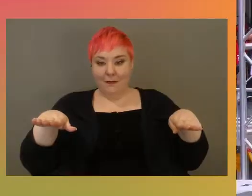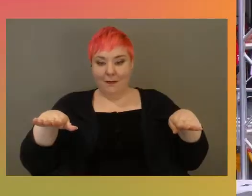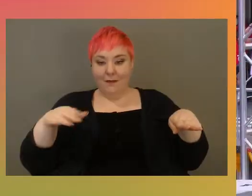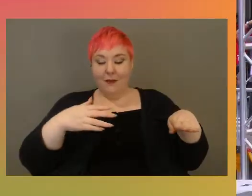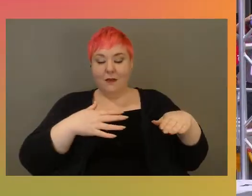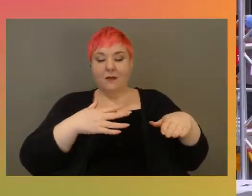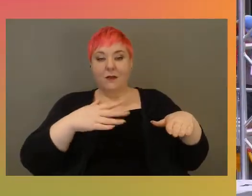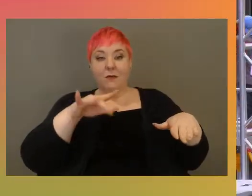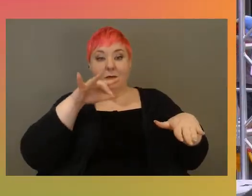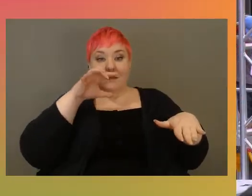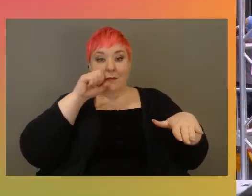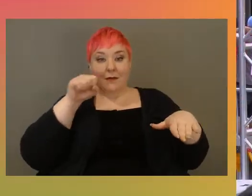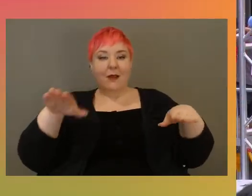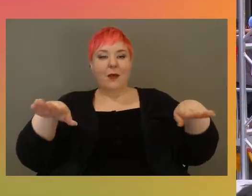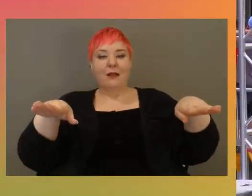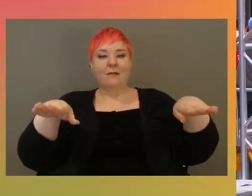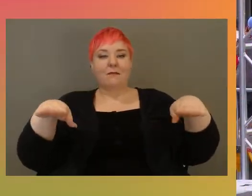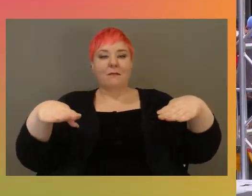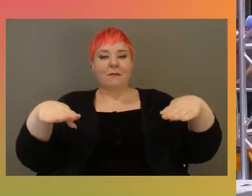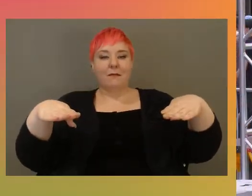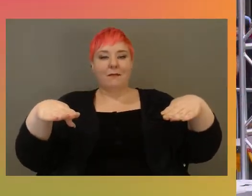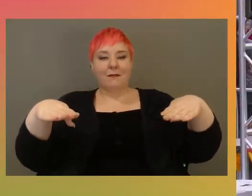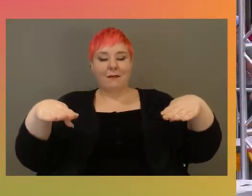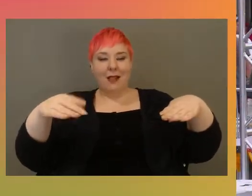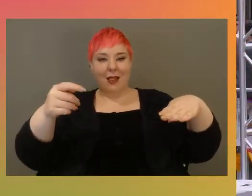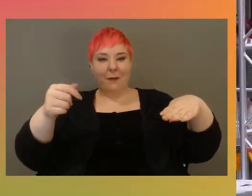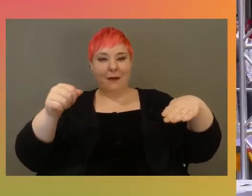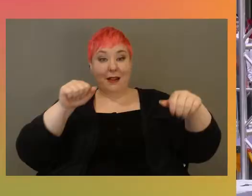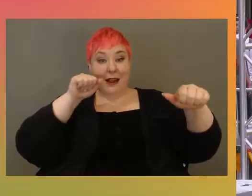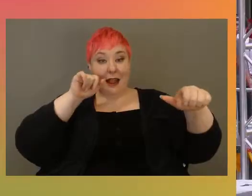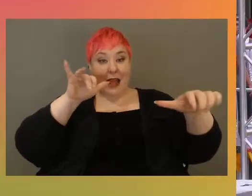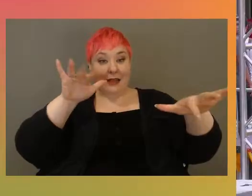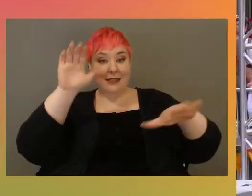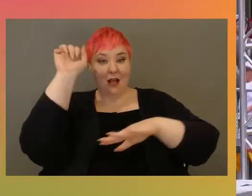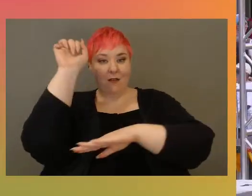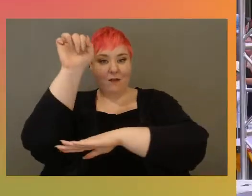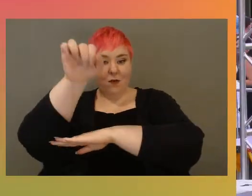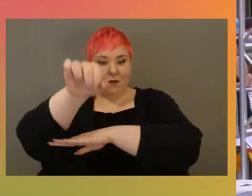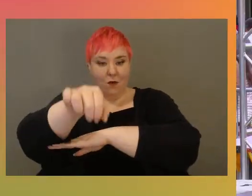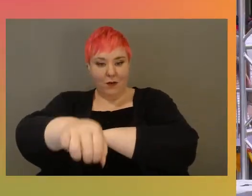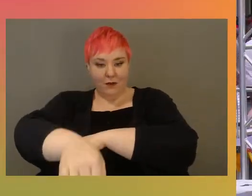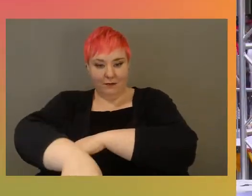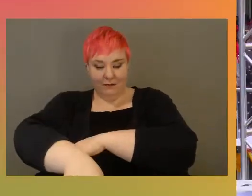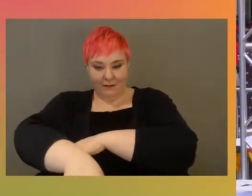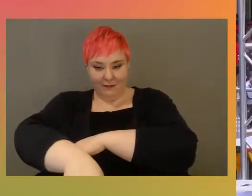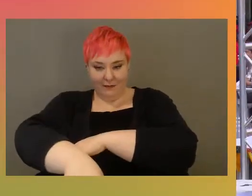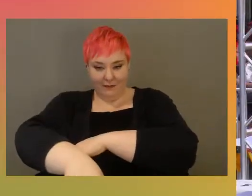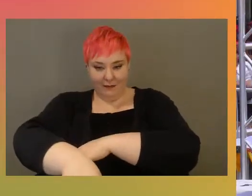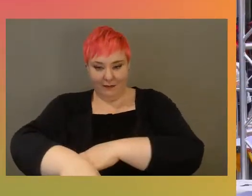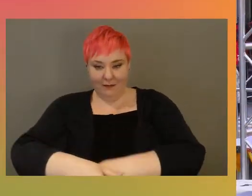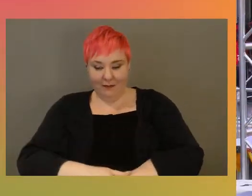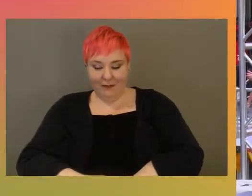ARE LOOKING EAST.